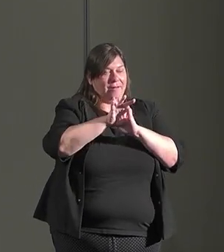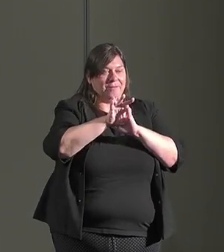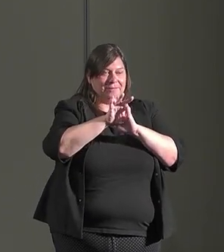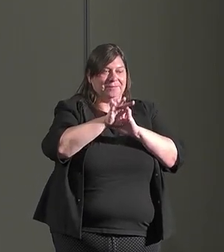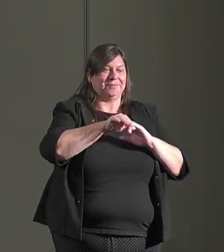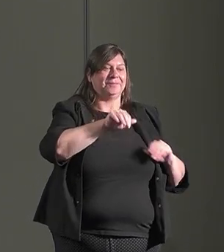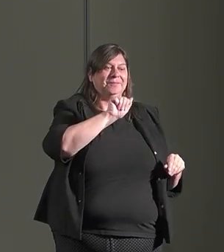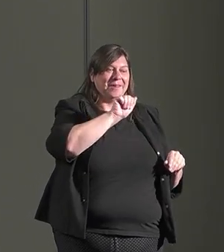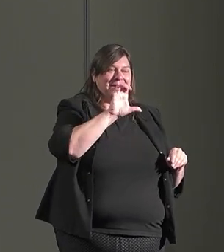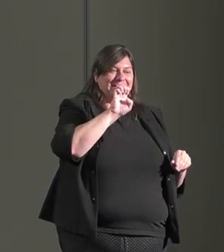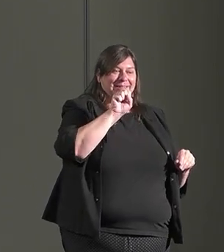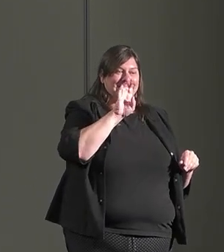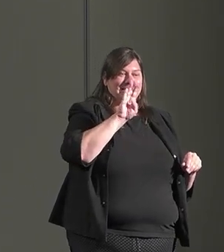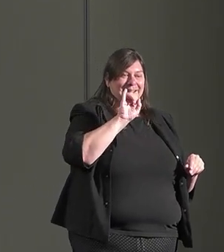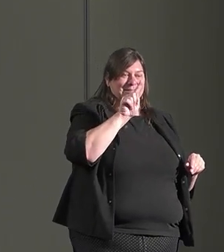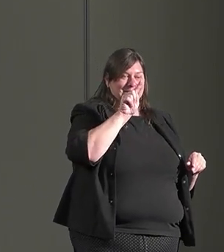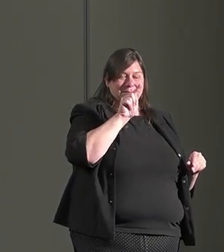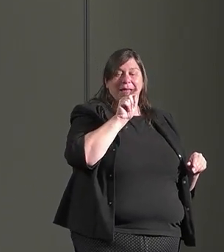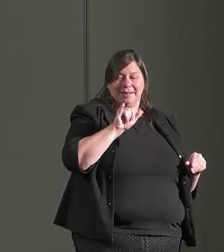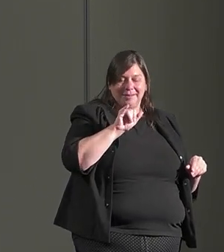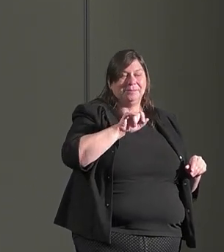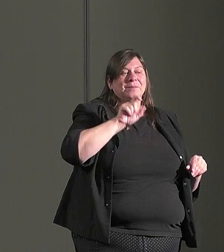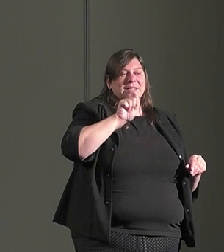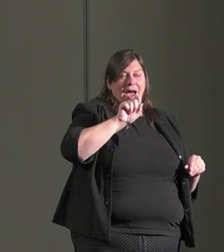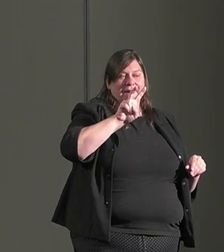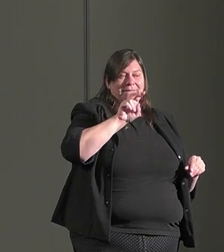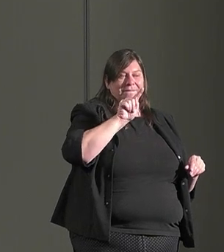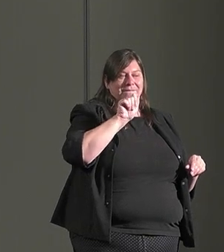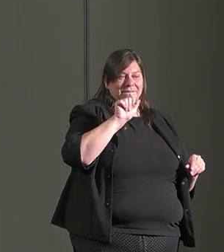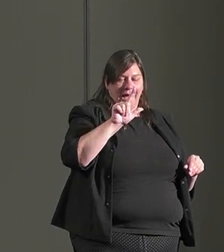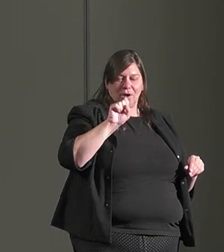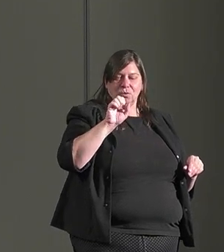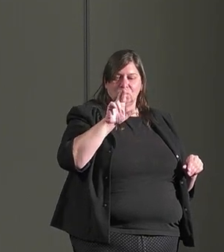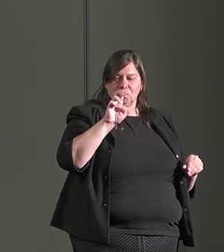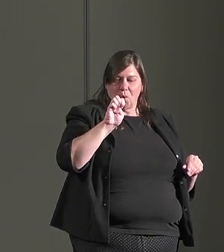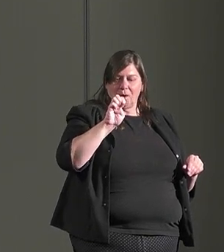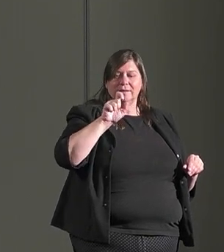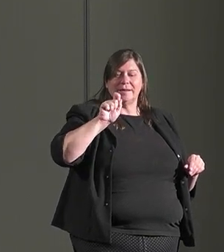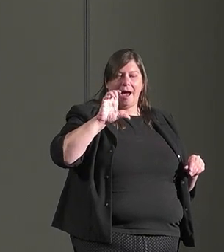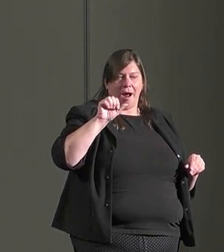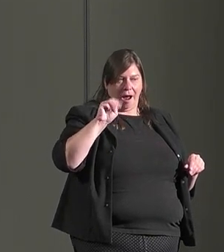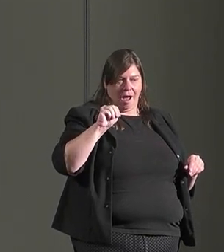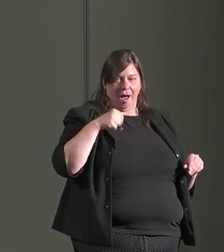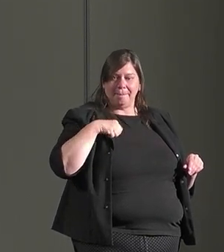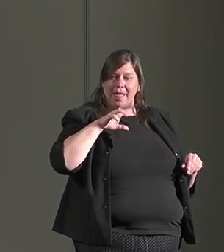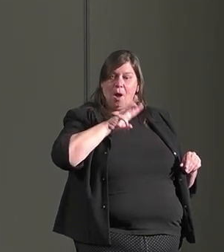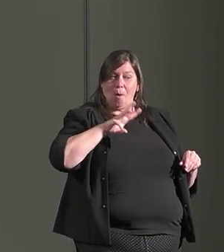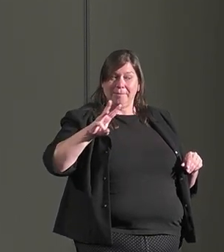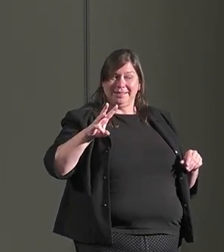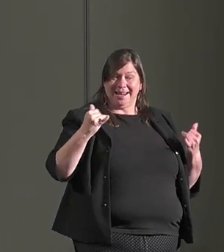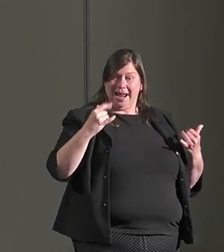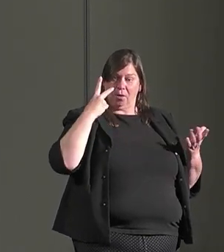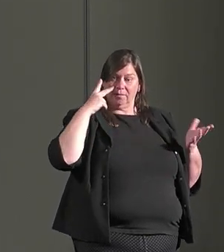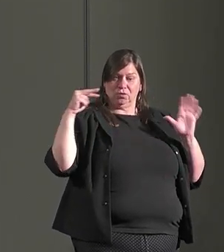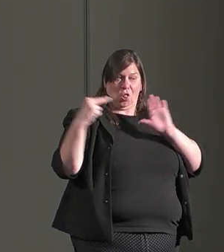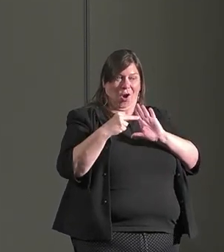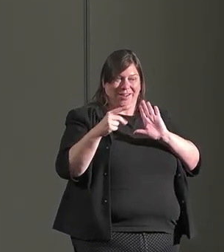accessibility.VitalSource.com. Website. And I go to that now, and take a look at that,